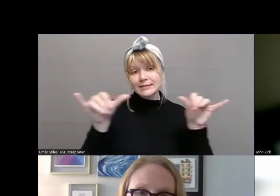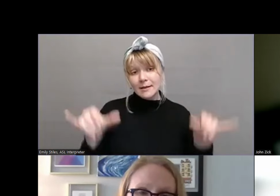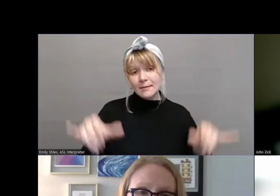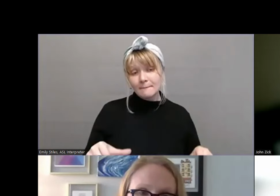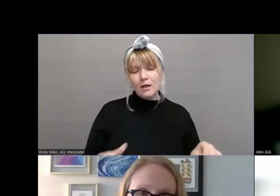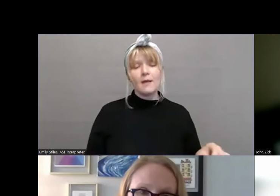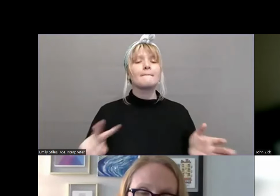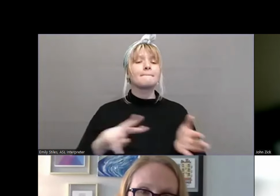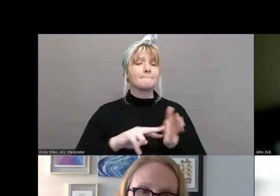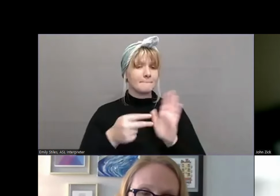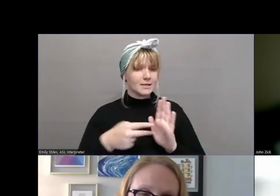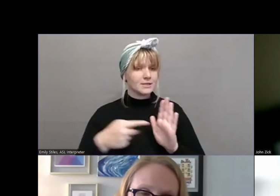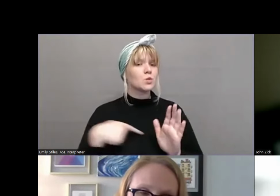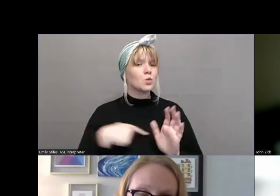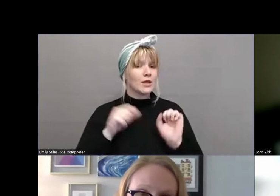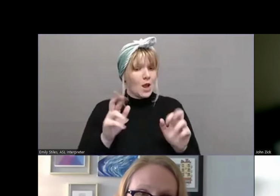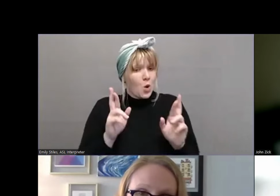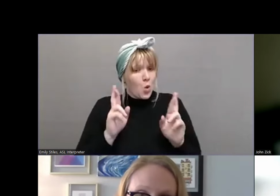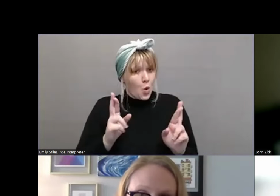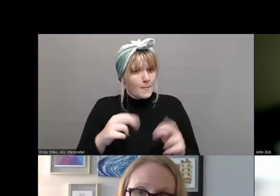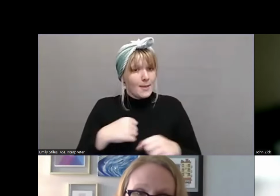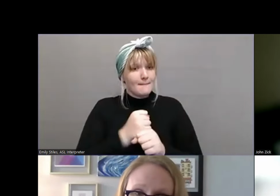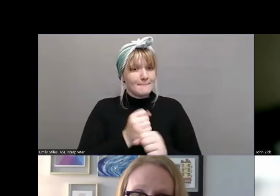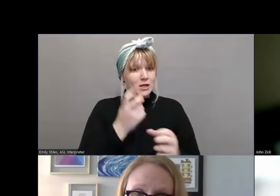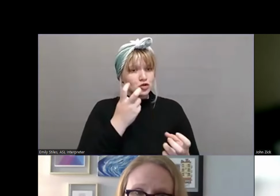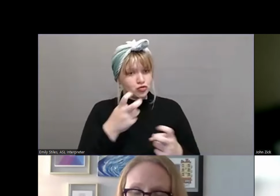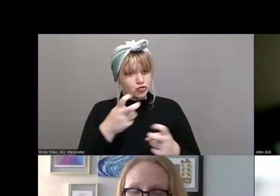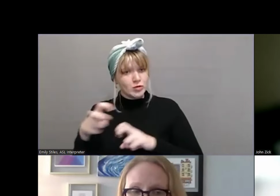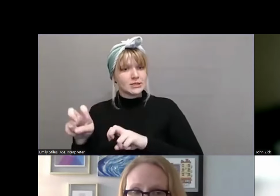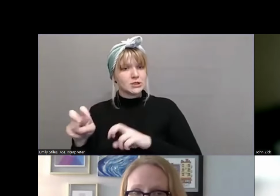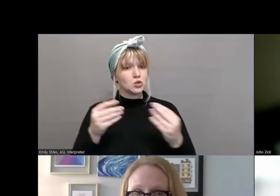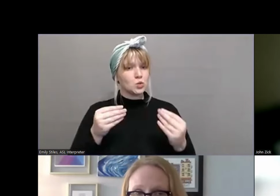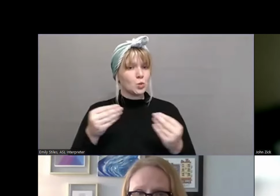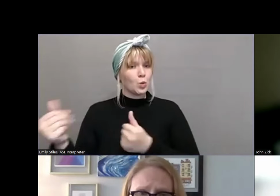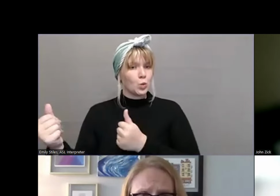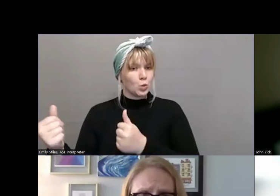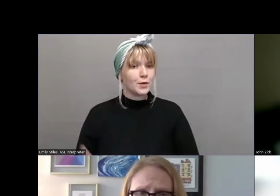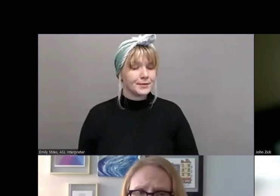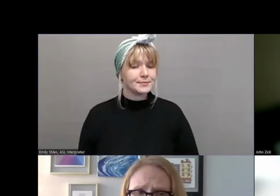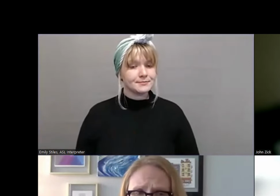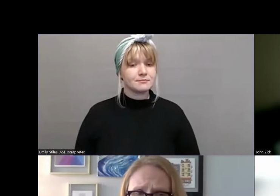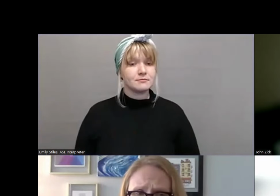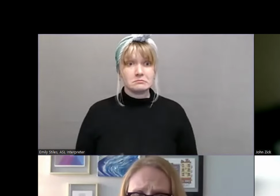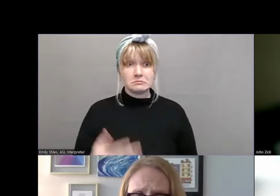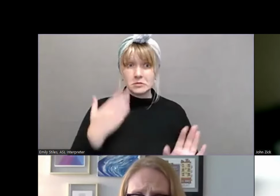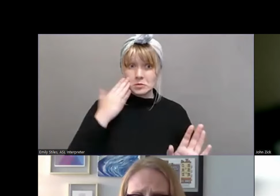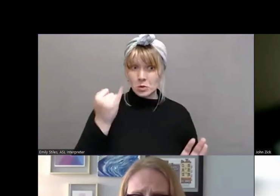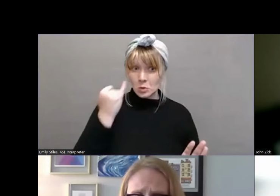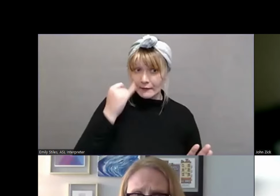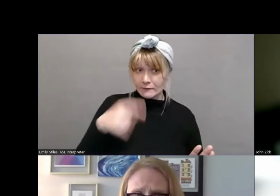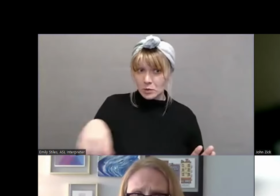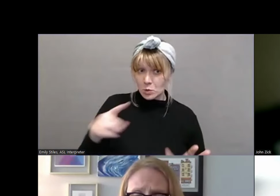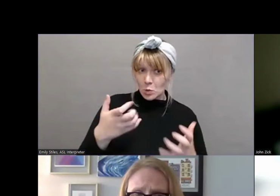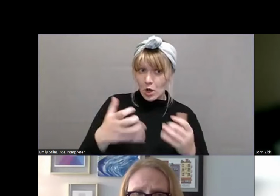we can hopefully make those transitions as smooth as possible. I don’t know if anyone else would add anything.